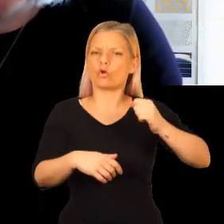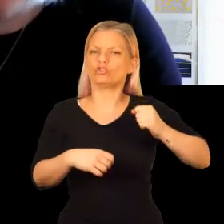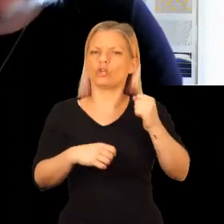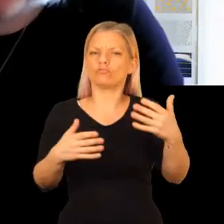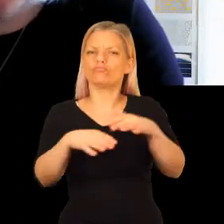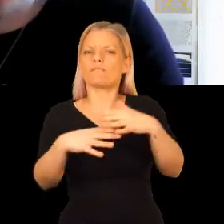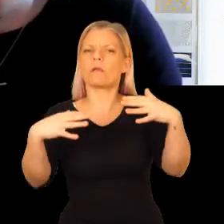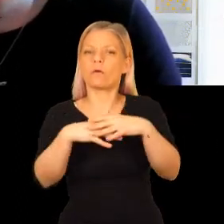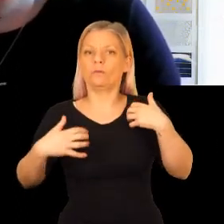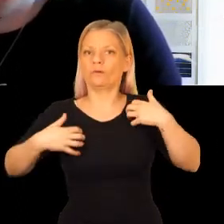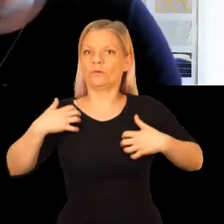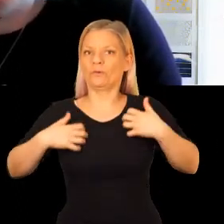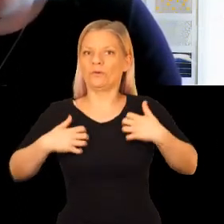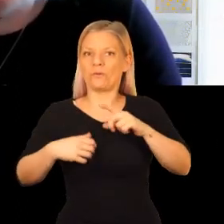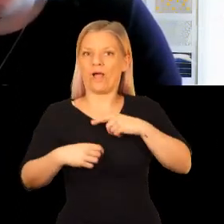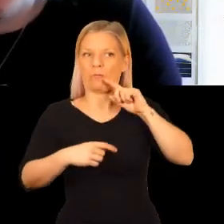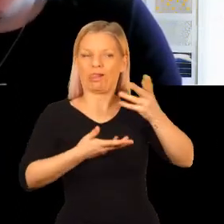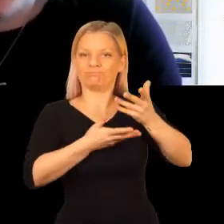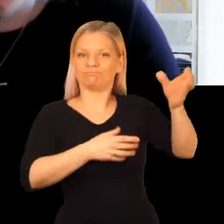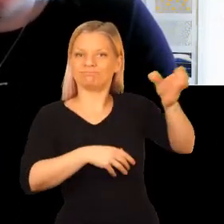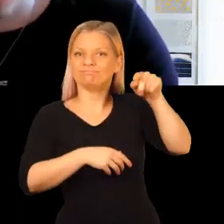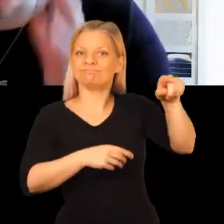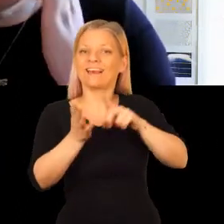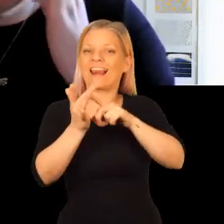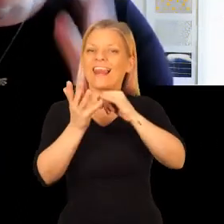a network officer with the scottish recovery network and we're really